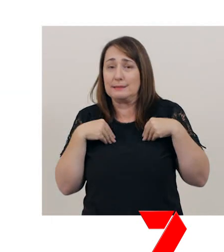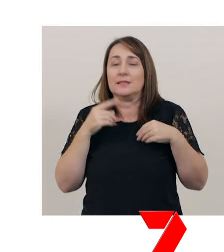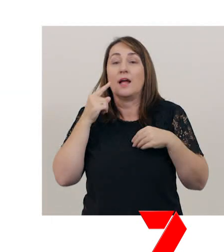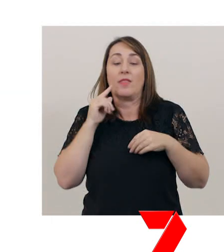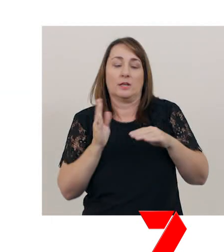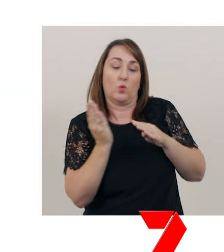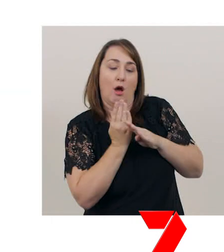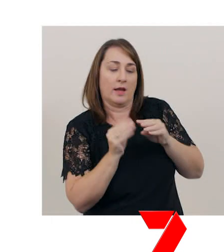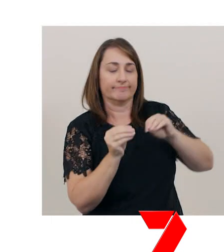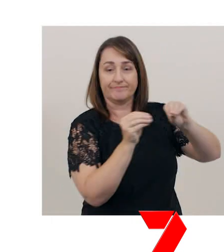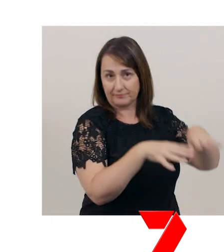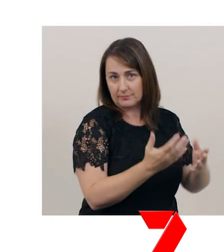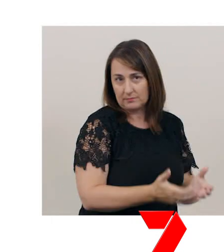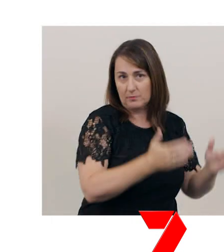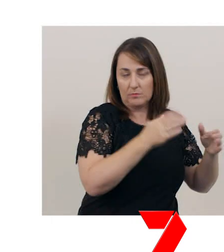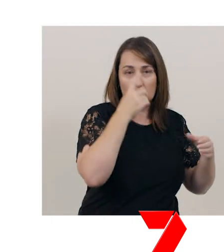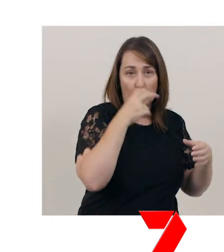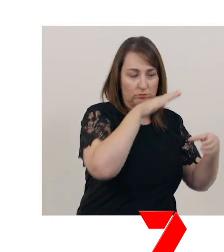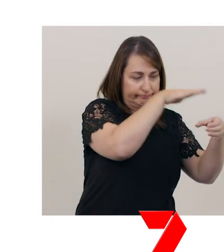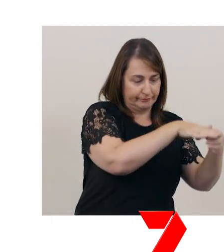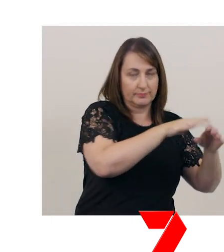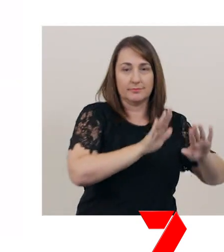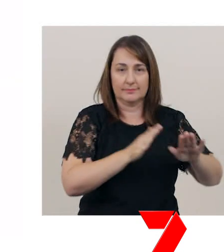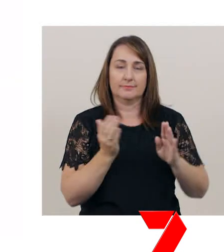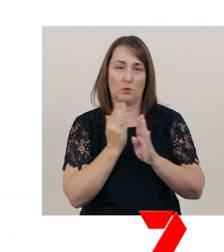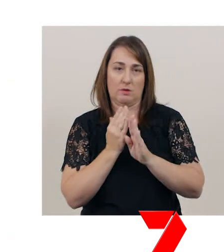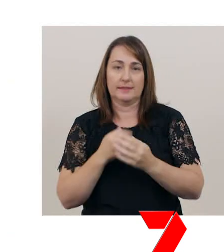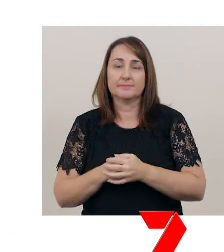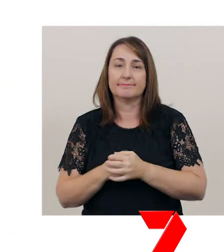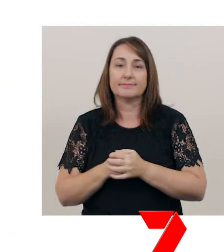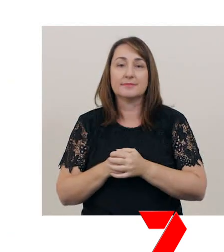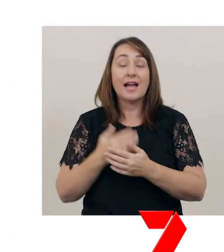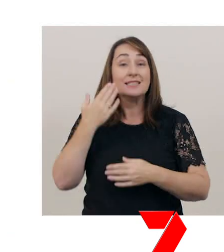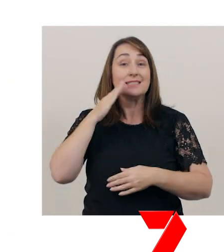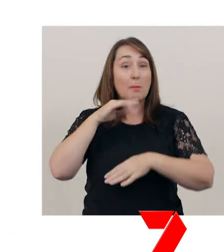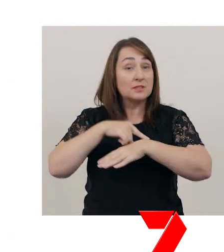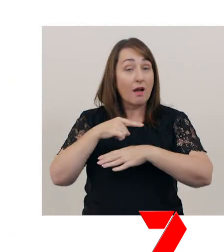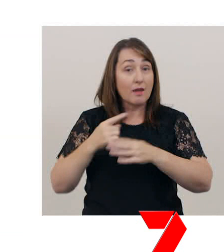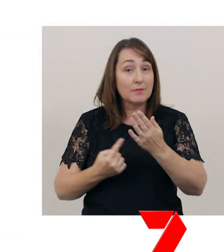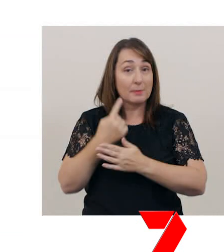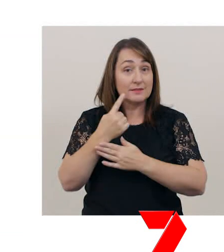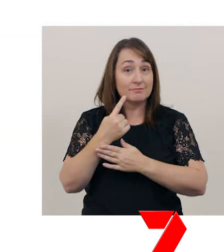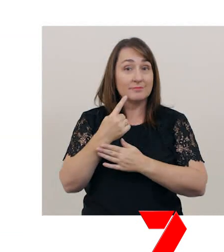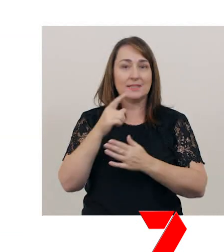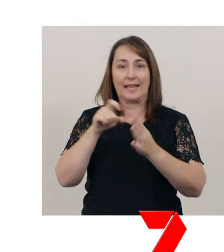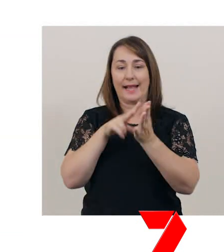back in the safety of the old pot. In summer, a cave festival was celebrated, and before long,